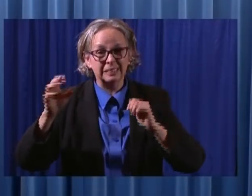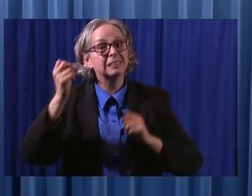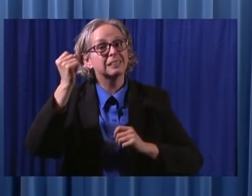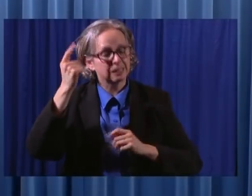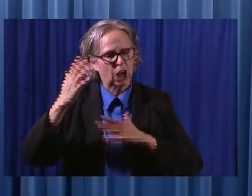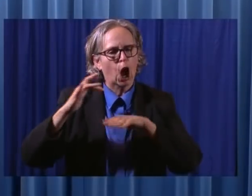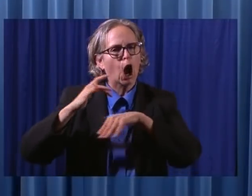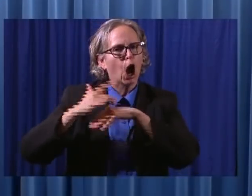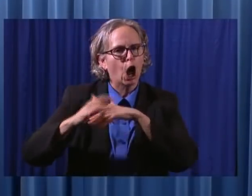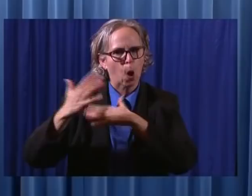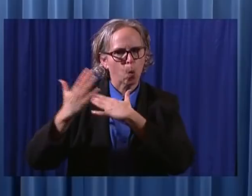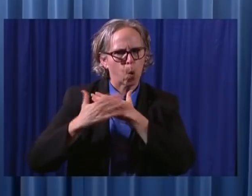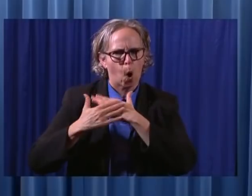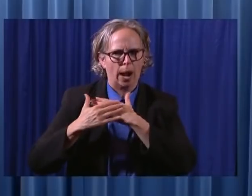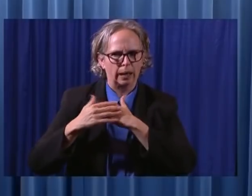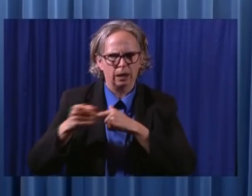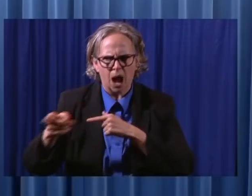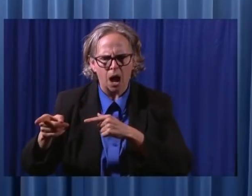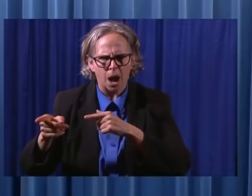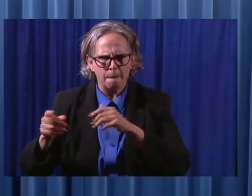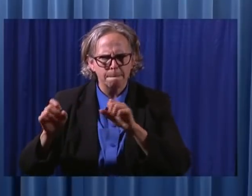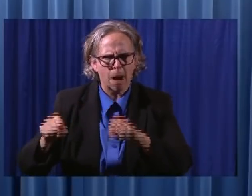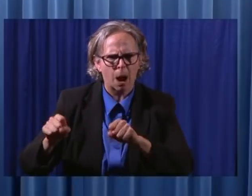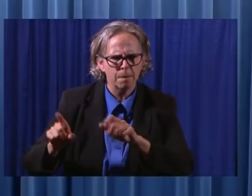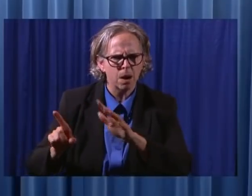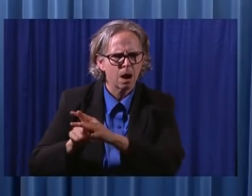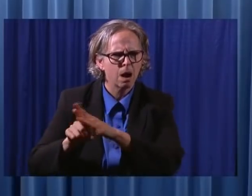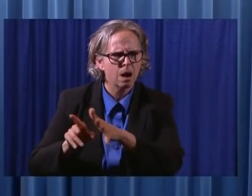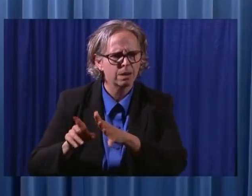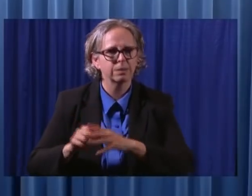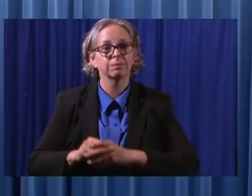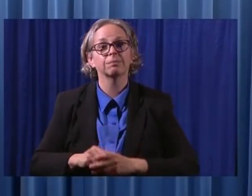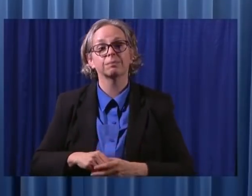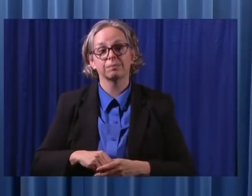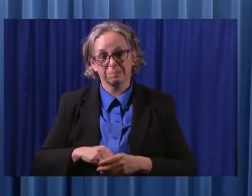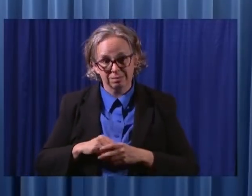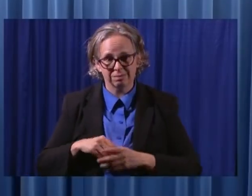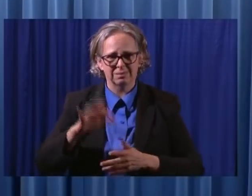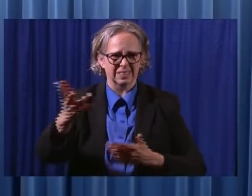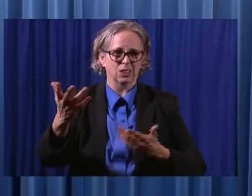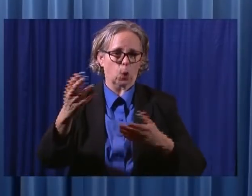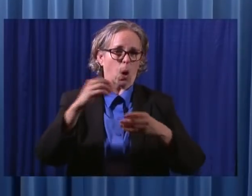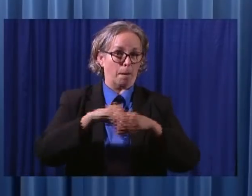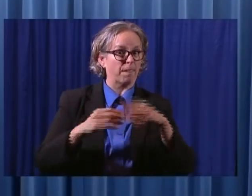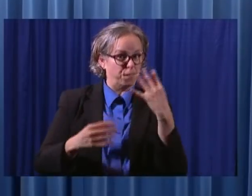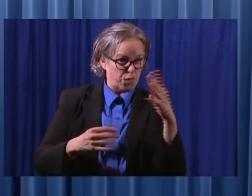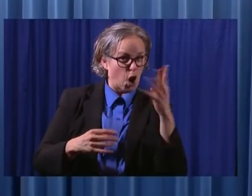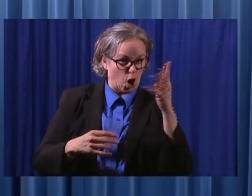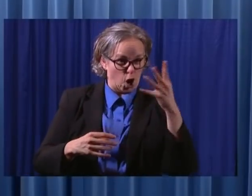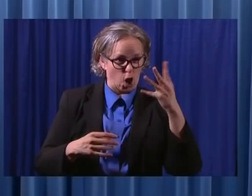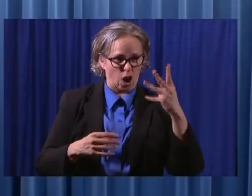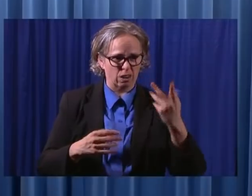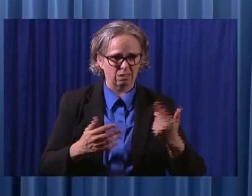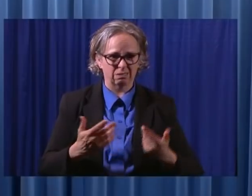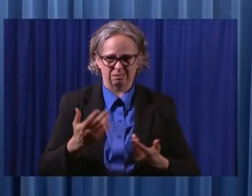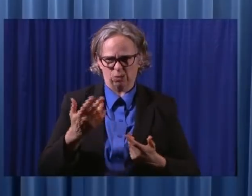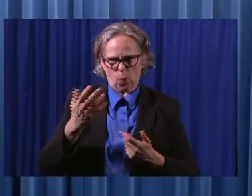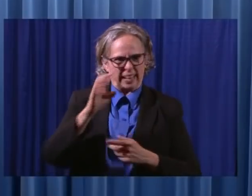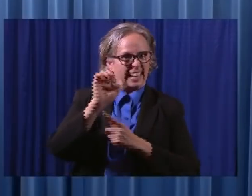ANYTHING TO DO WITH THE CASES. THEY ARE BEFORE YOU WHATEVER RECORD A CASE, BUT THIS IS AN EARLY WARNING SYSTEM.